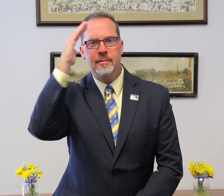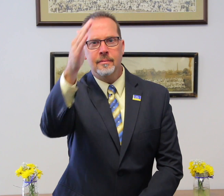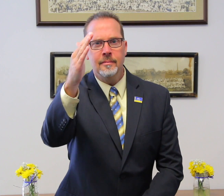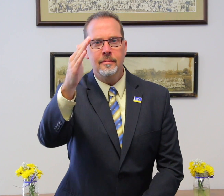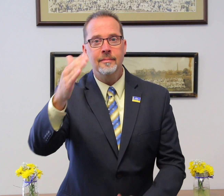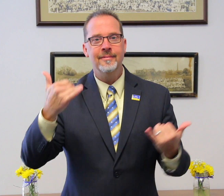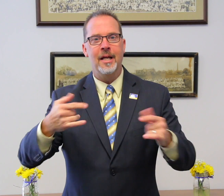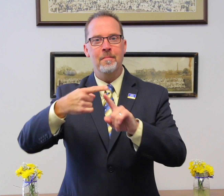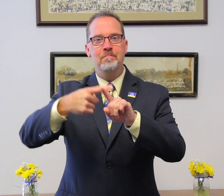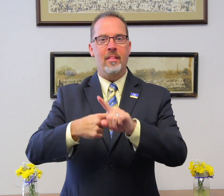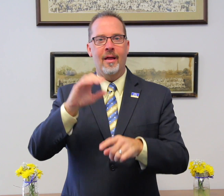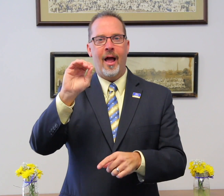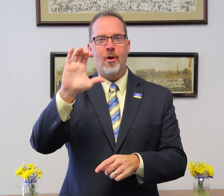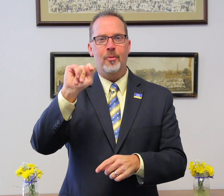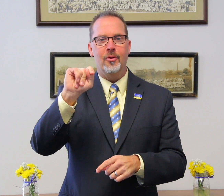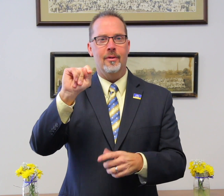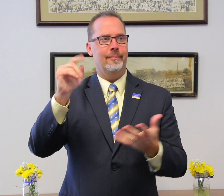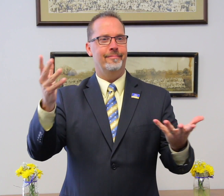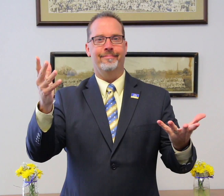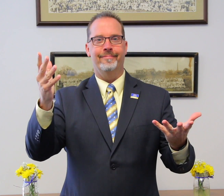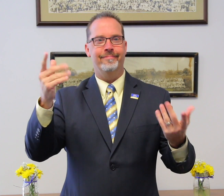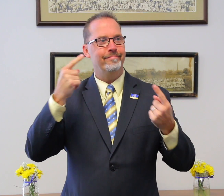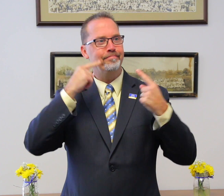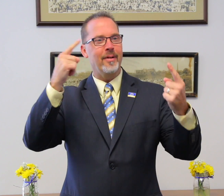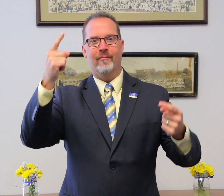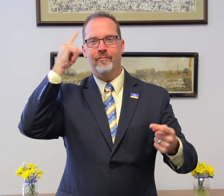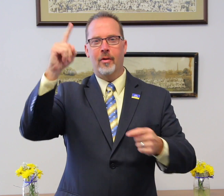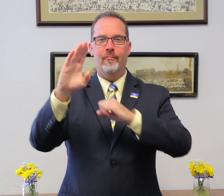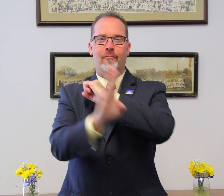Hello everyone and happy October. It's a beautiful time of year known for the